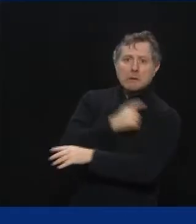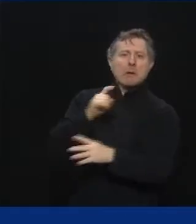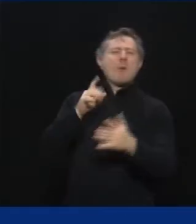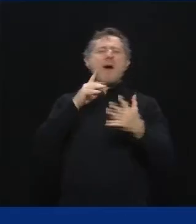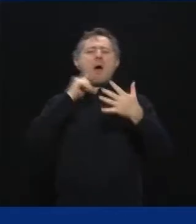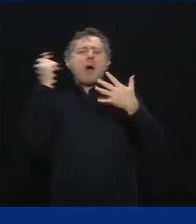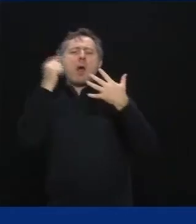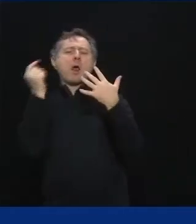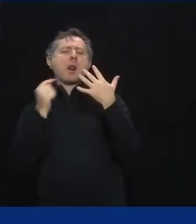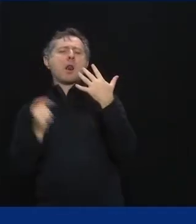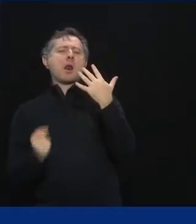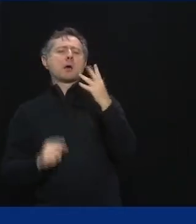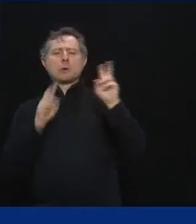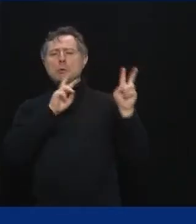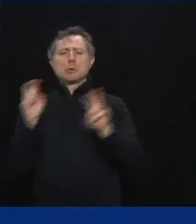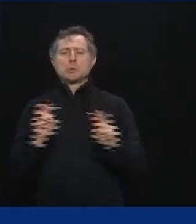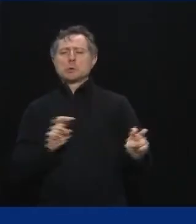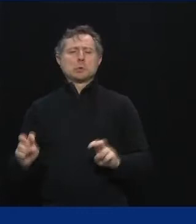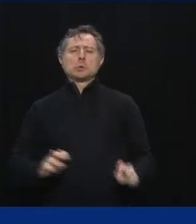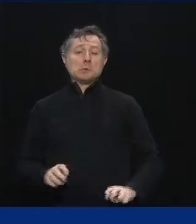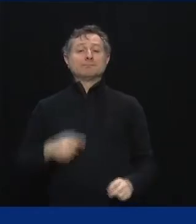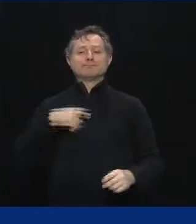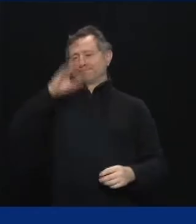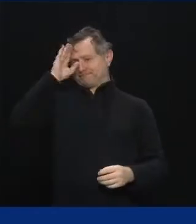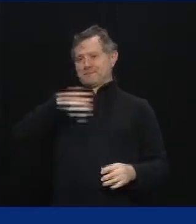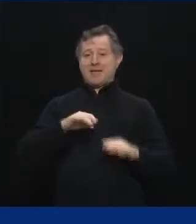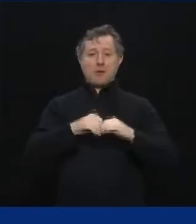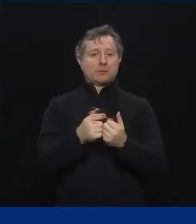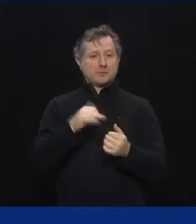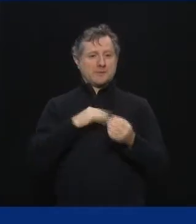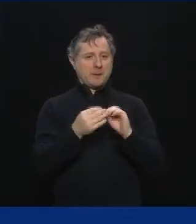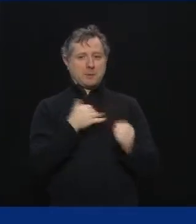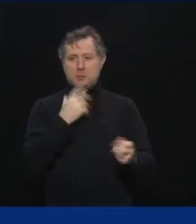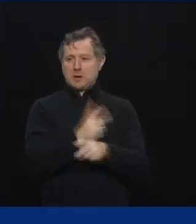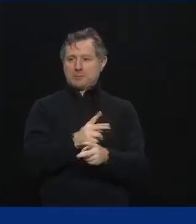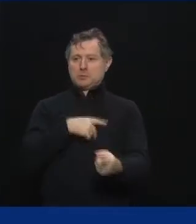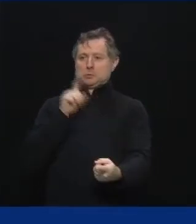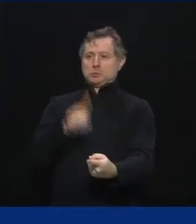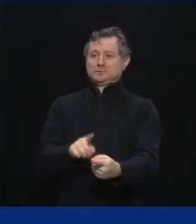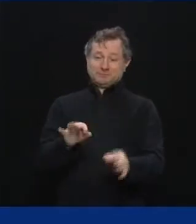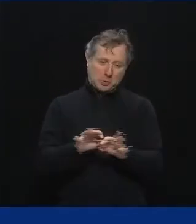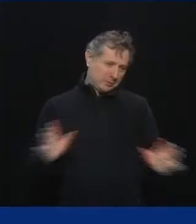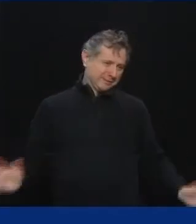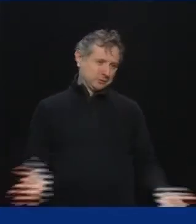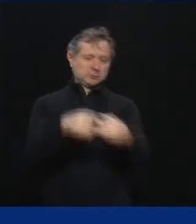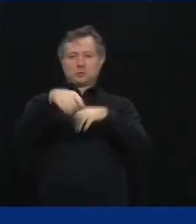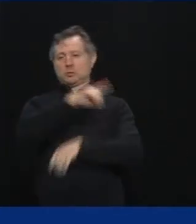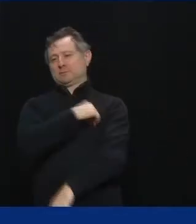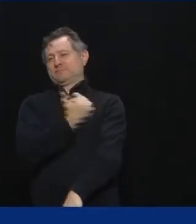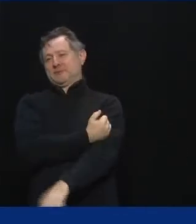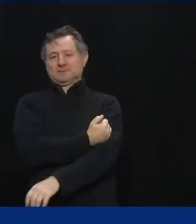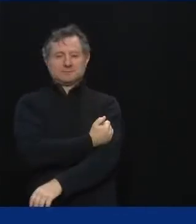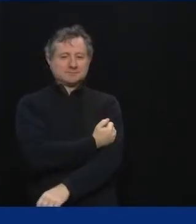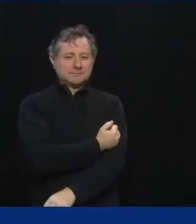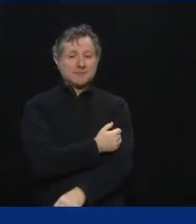ARE WITH SANTA CLAUS AND THEY WONDER IF SANTA CLAUS IS VACCINATED. WE NEED TO GET MORE PEOPLE VACCINATED TO DRIVE THESE NUMBERS DOWN. WE KNOW THE ANSWER.